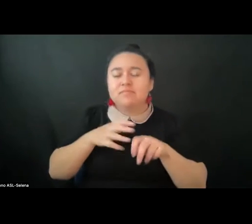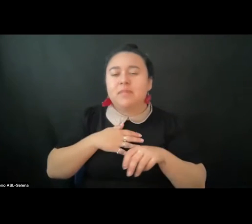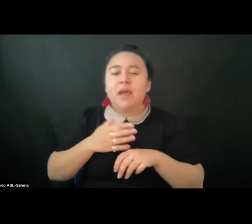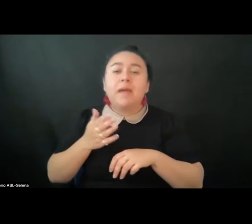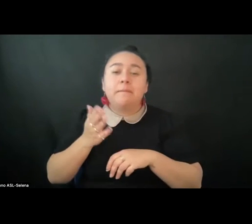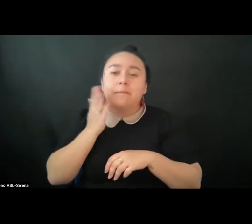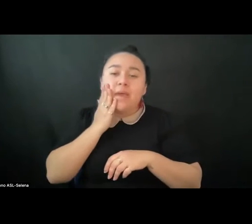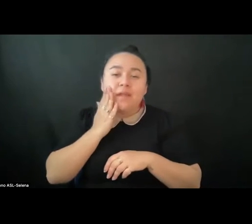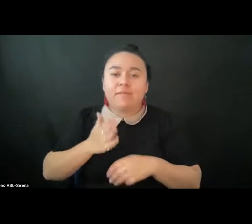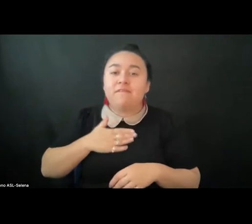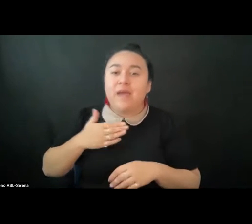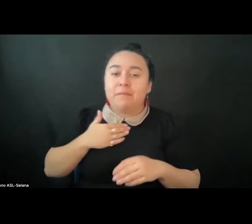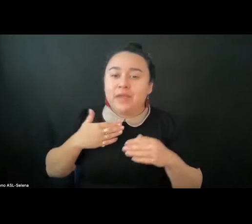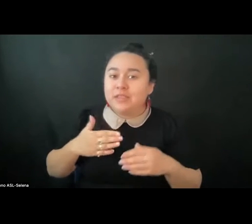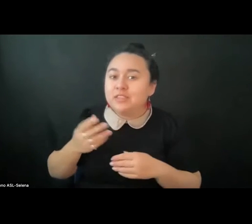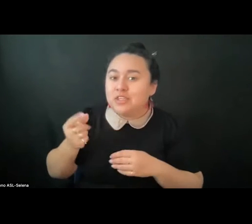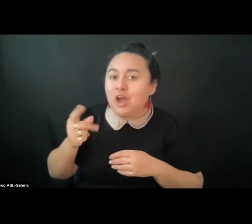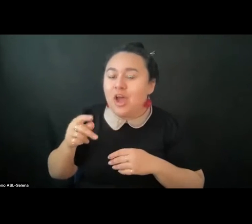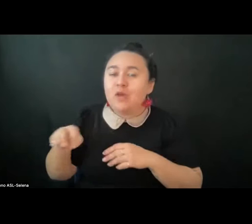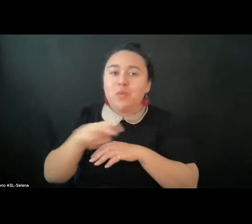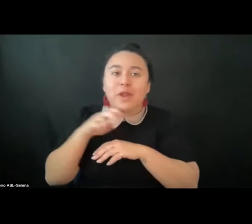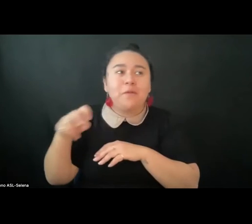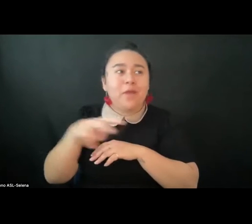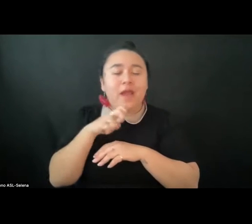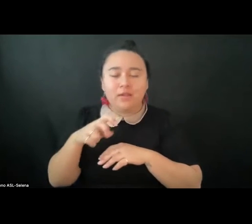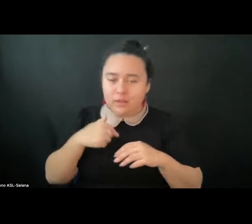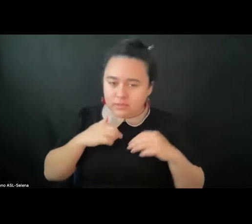component. We have a happy dog running around and a tired human.